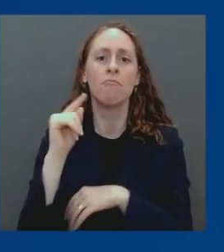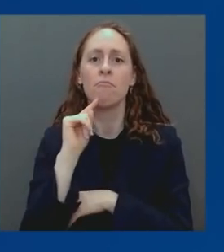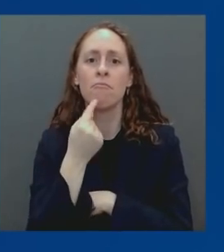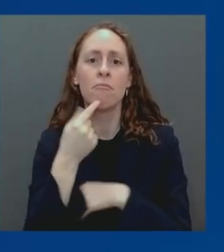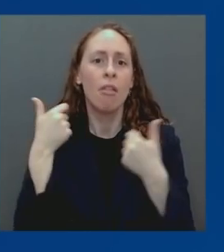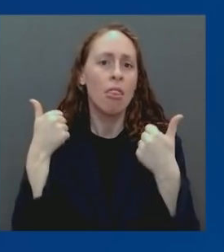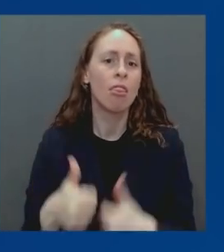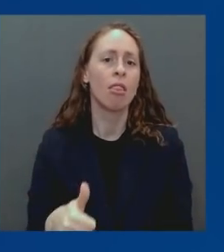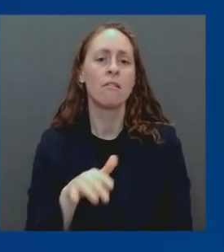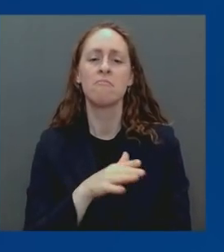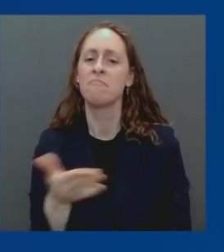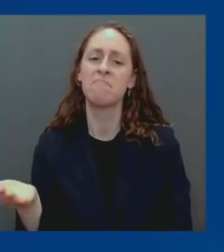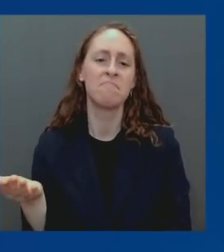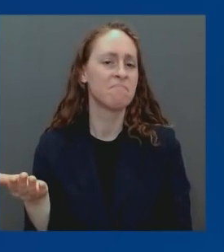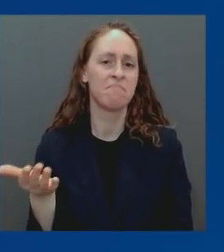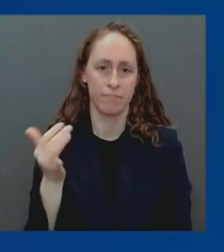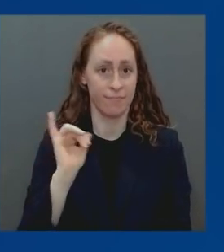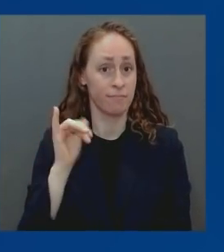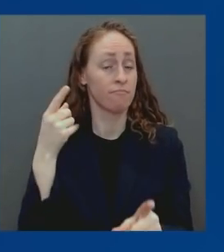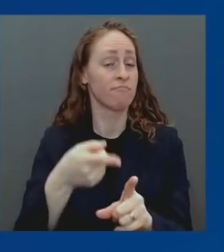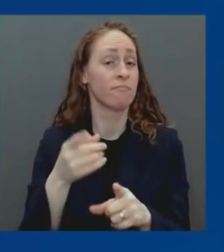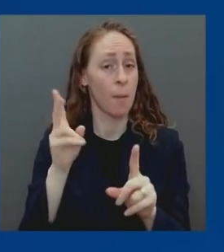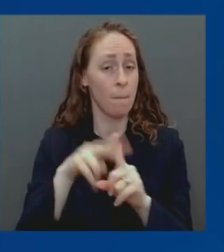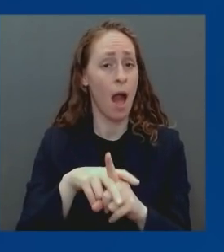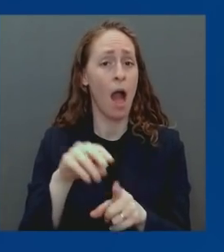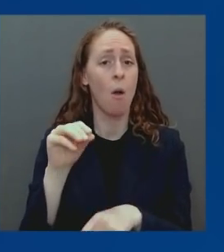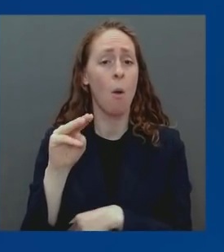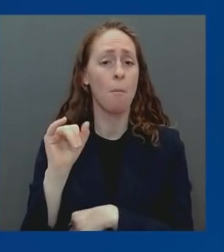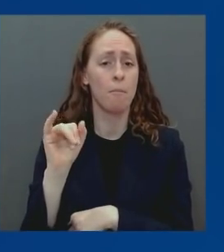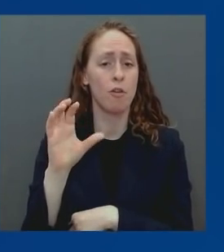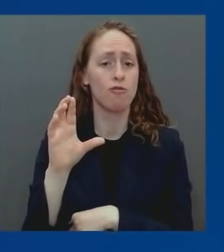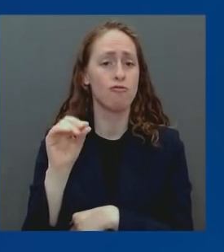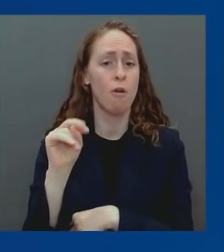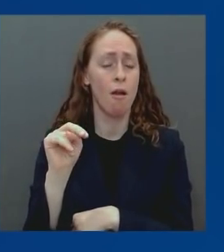you have not optimized your protection against severe disease and death,